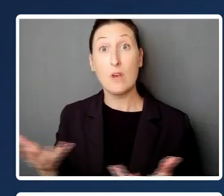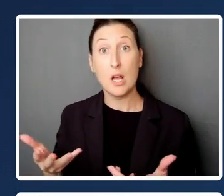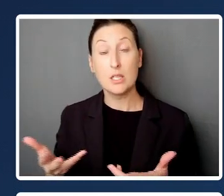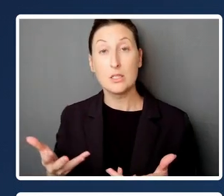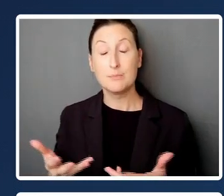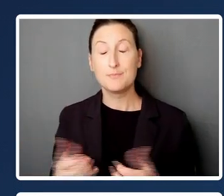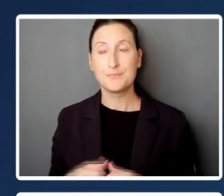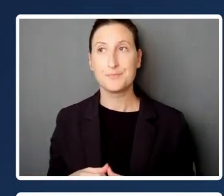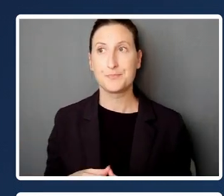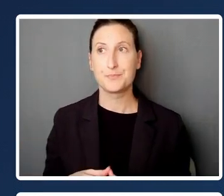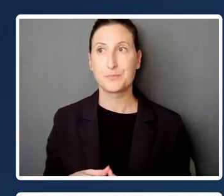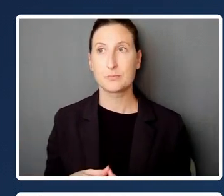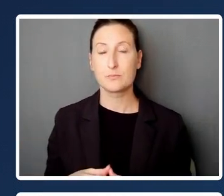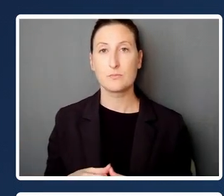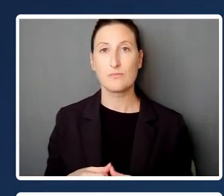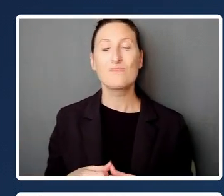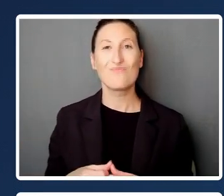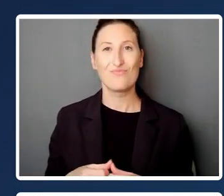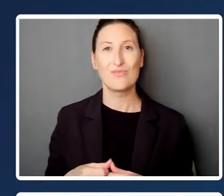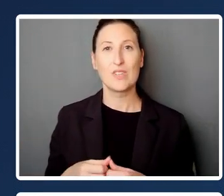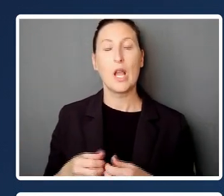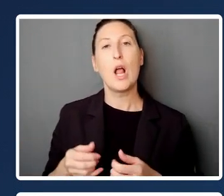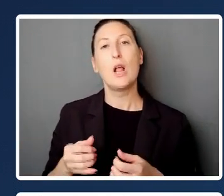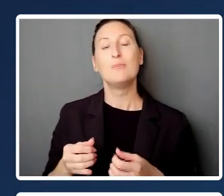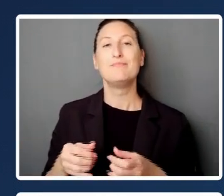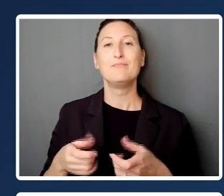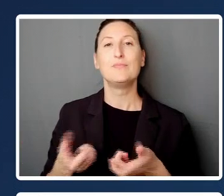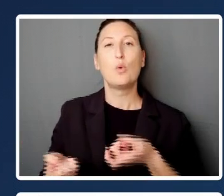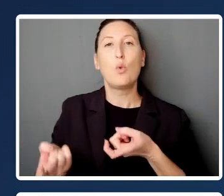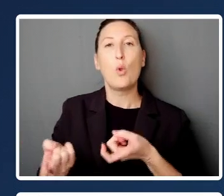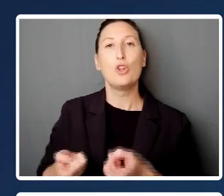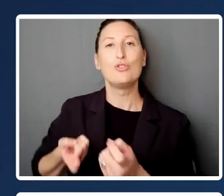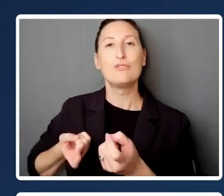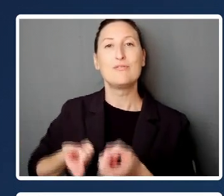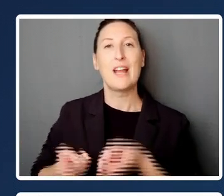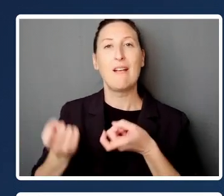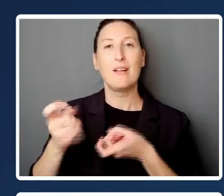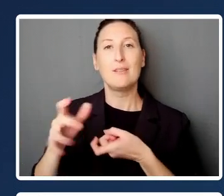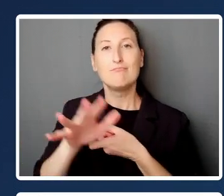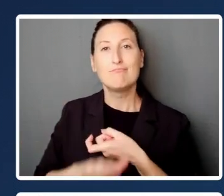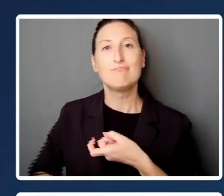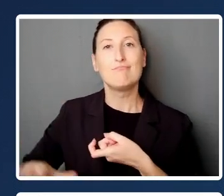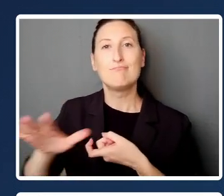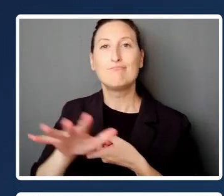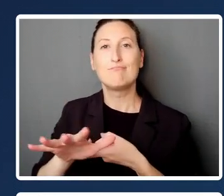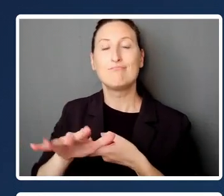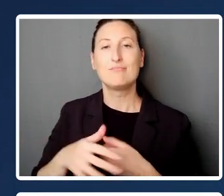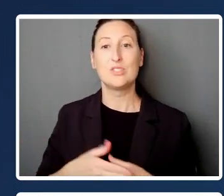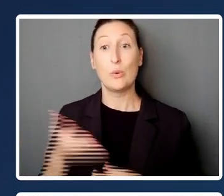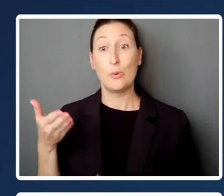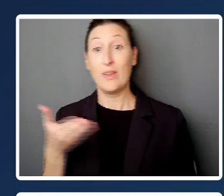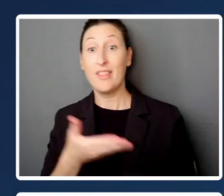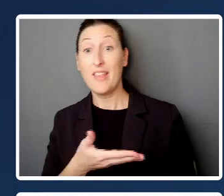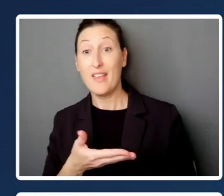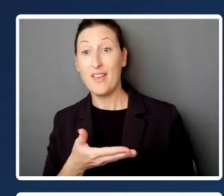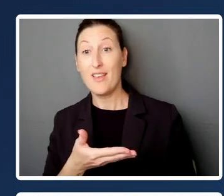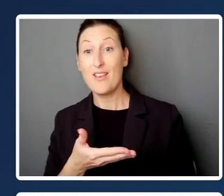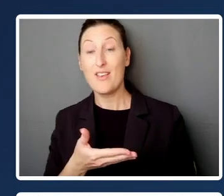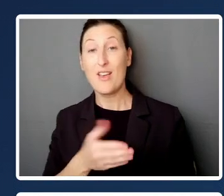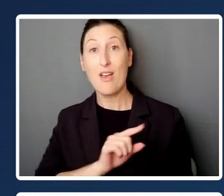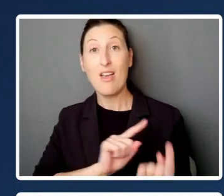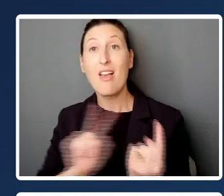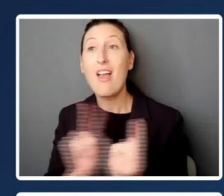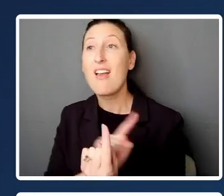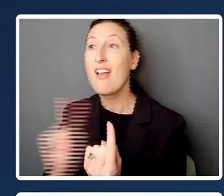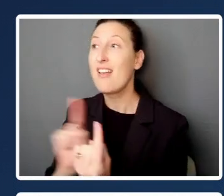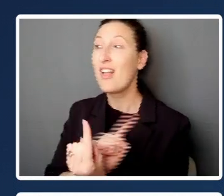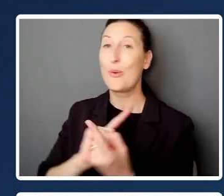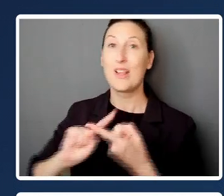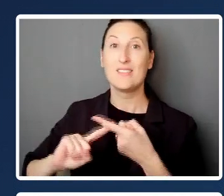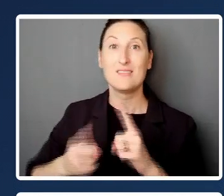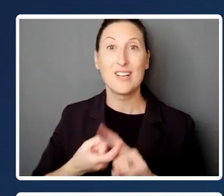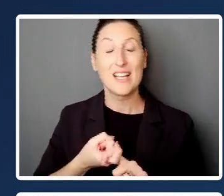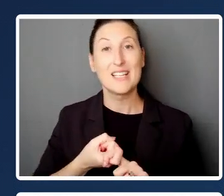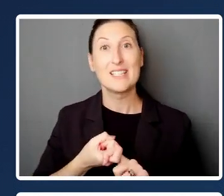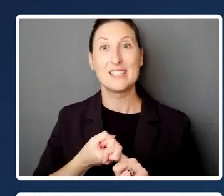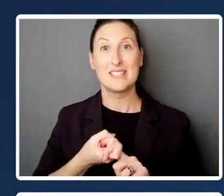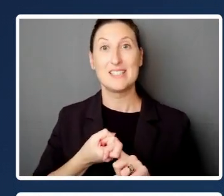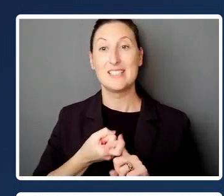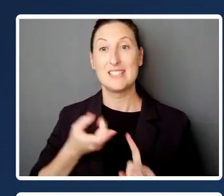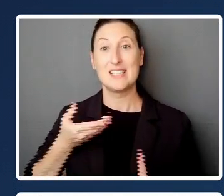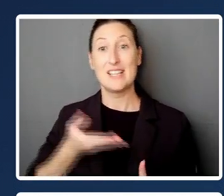roller-skating pavilion. So, we were over there, meeting with Friends of Anacostia Park, pictured